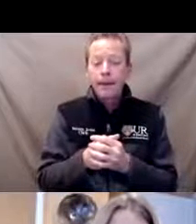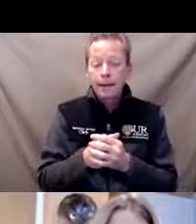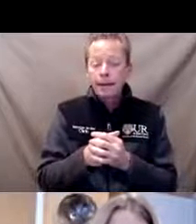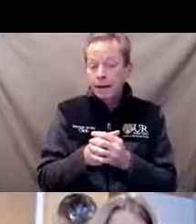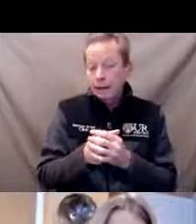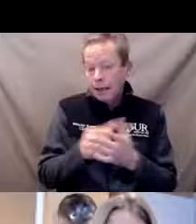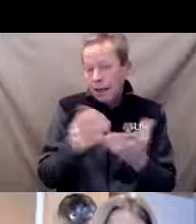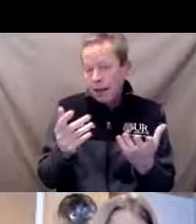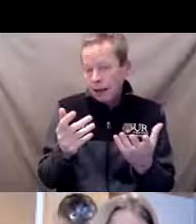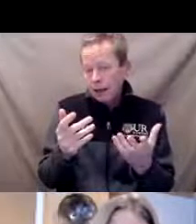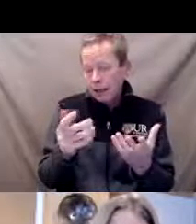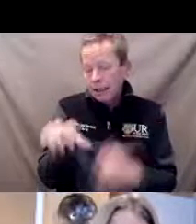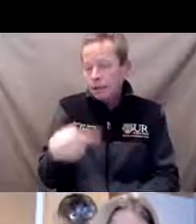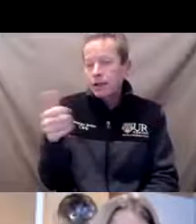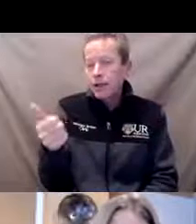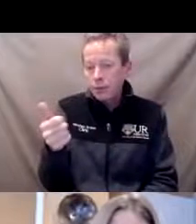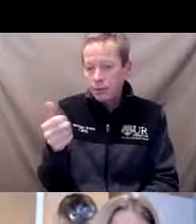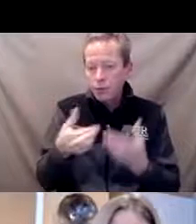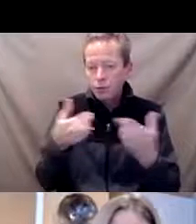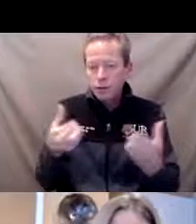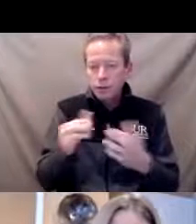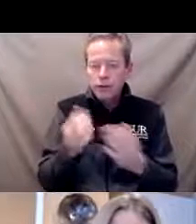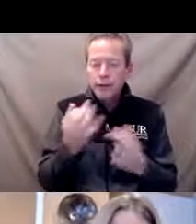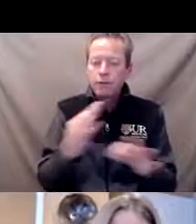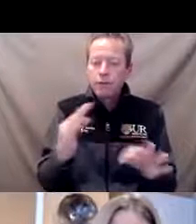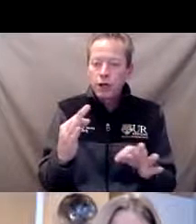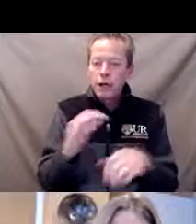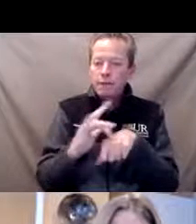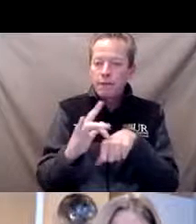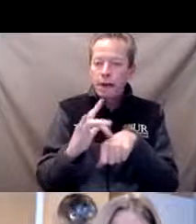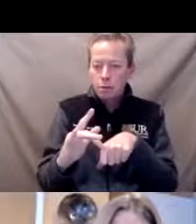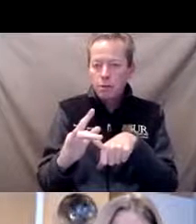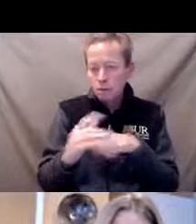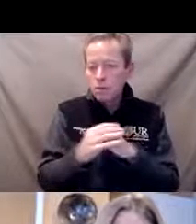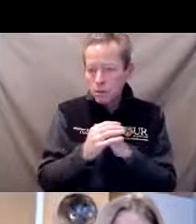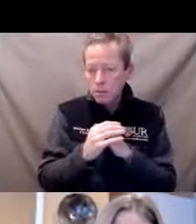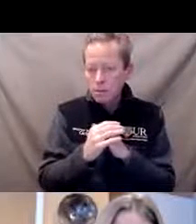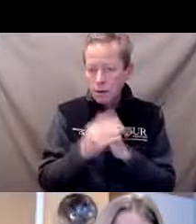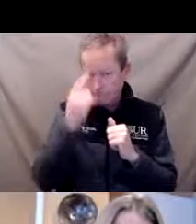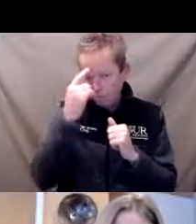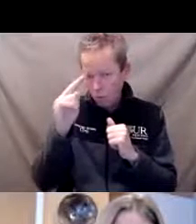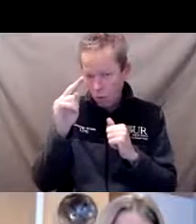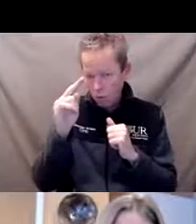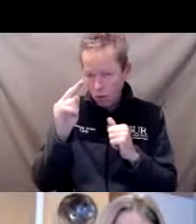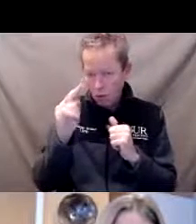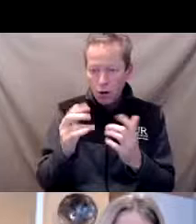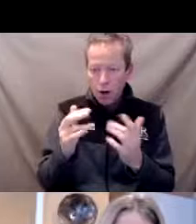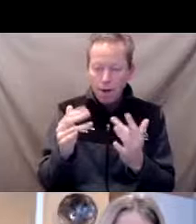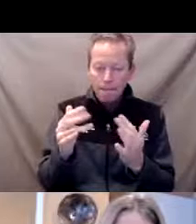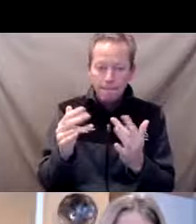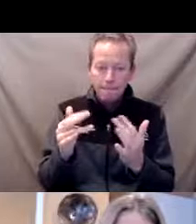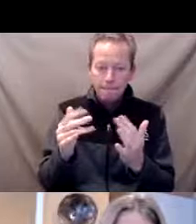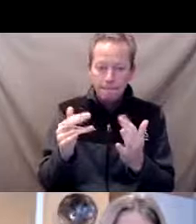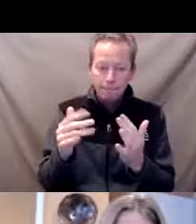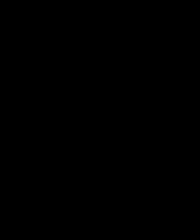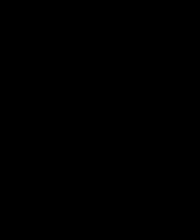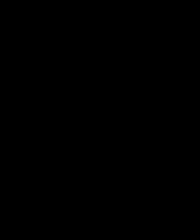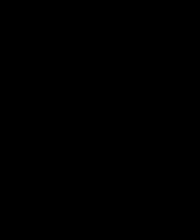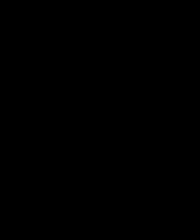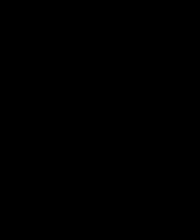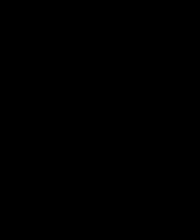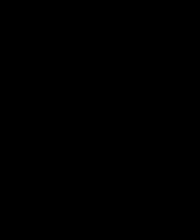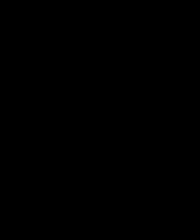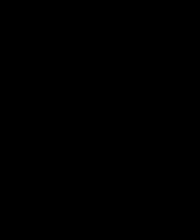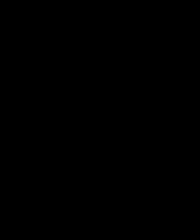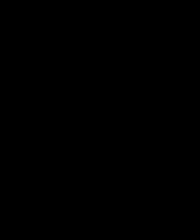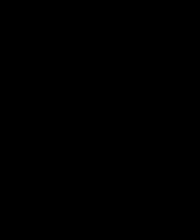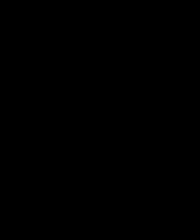It's yet another resource that's free and available for aging populations. And then lastly